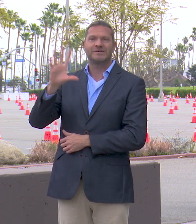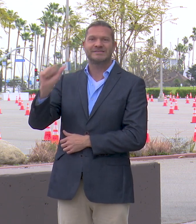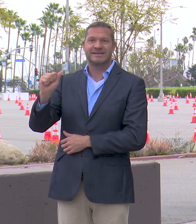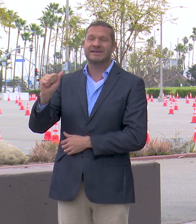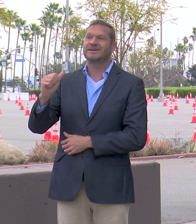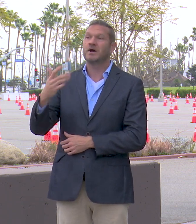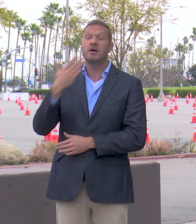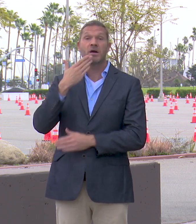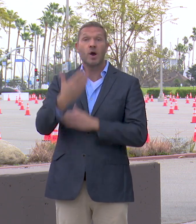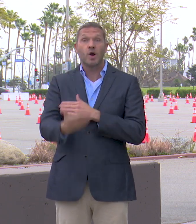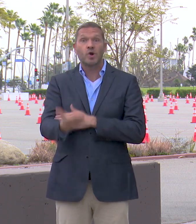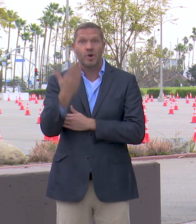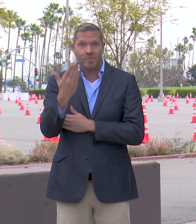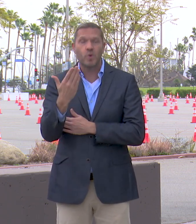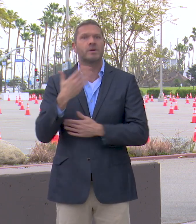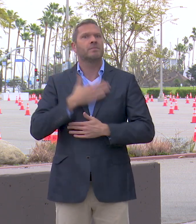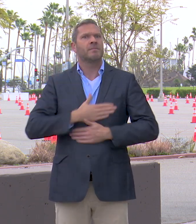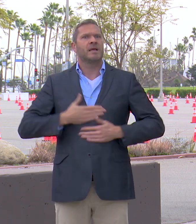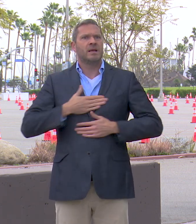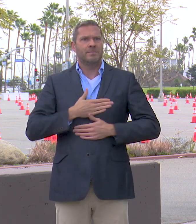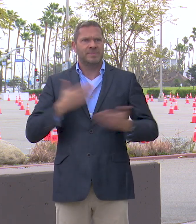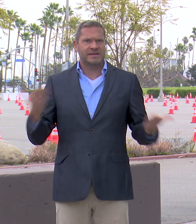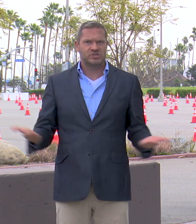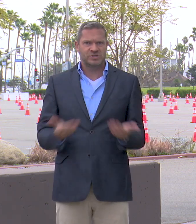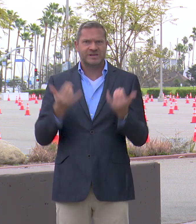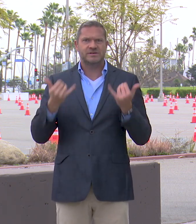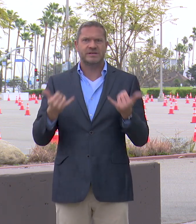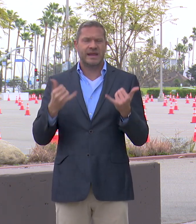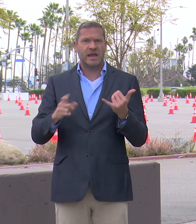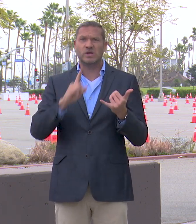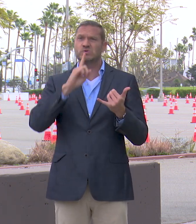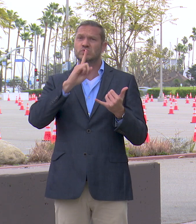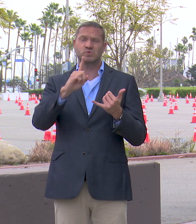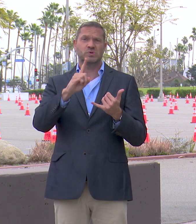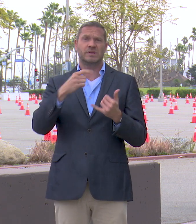It's a pleasure to be here with you to talk about a major milestone in our mission to